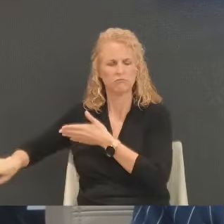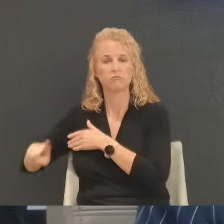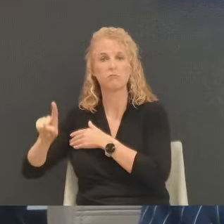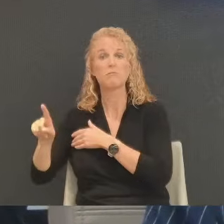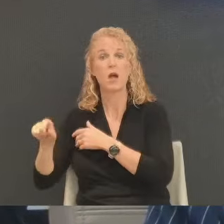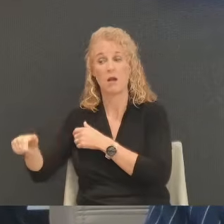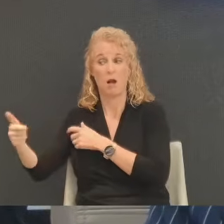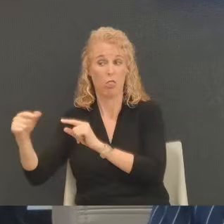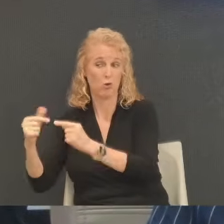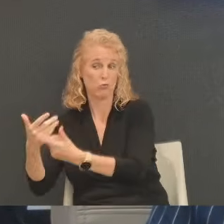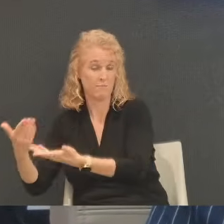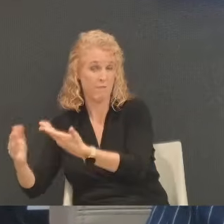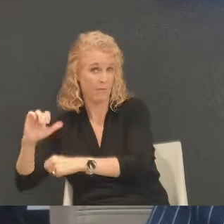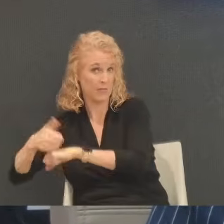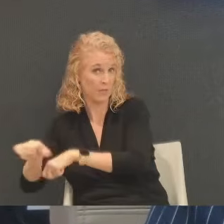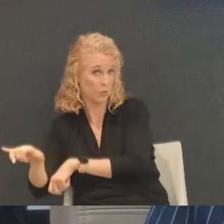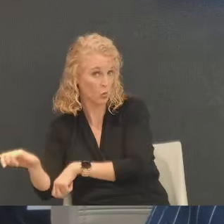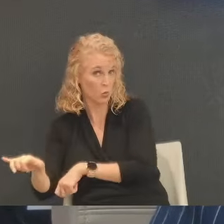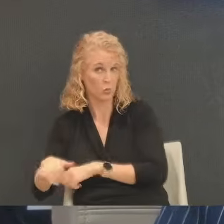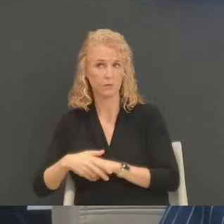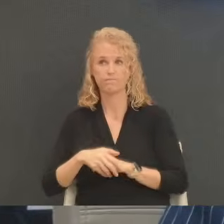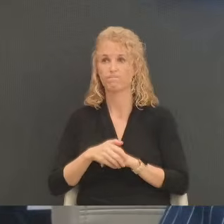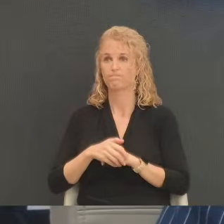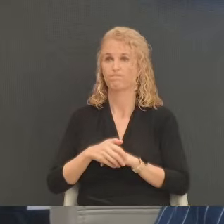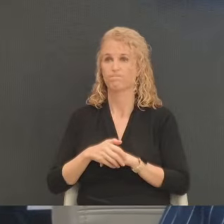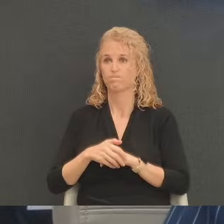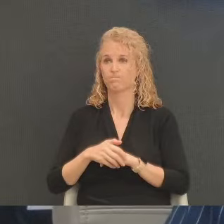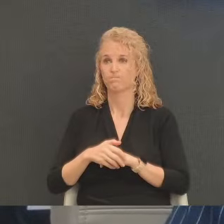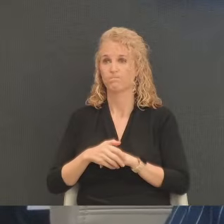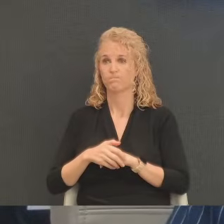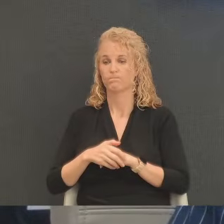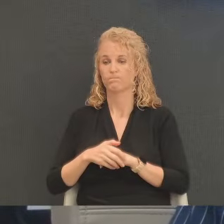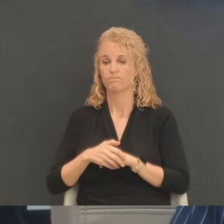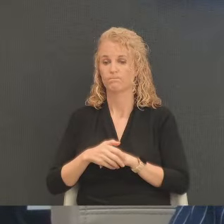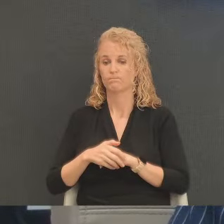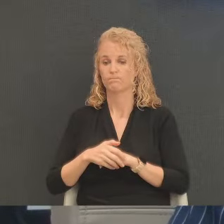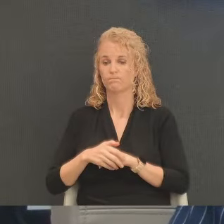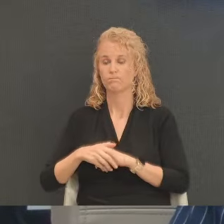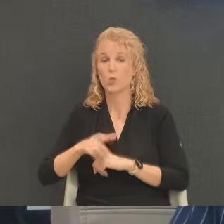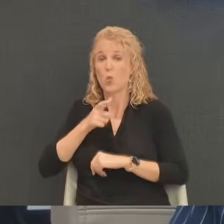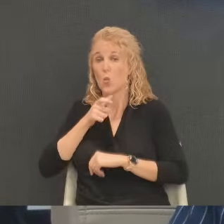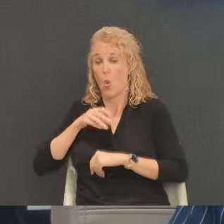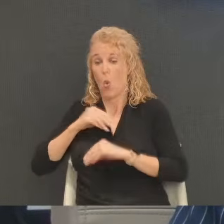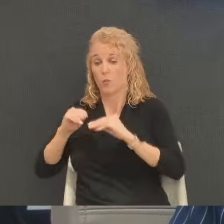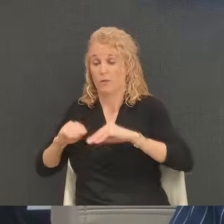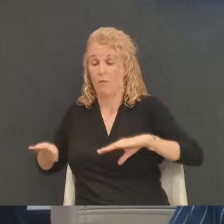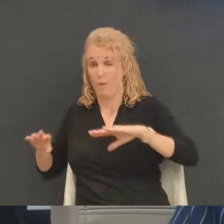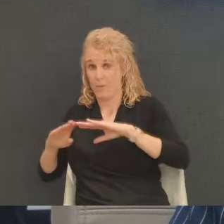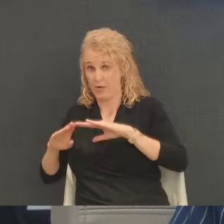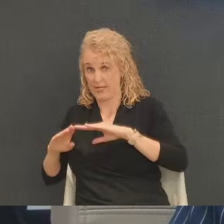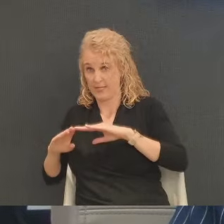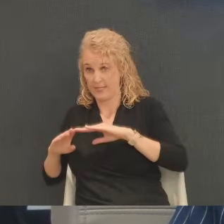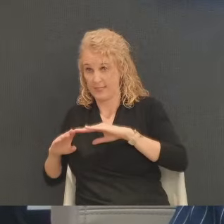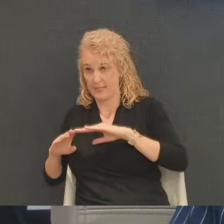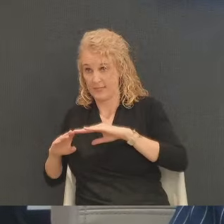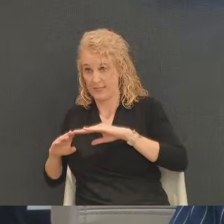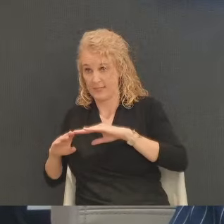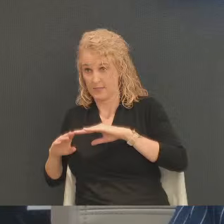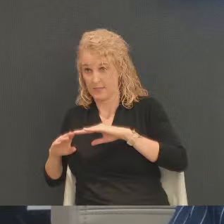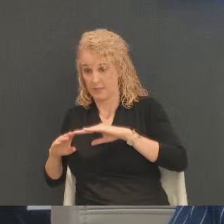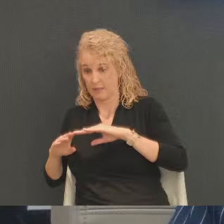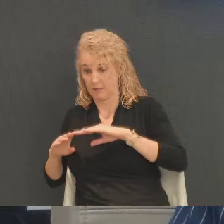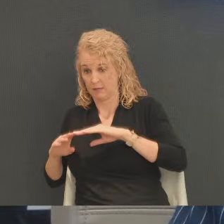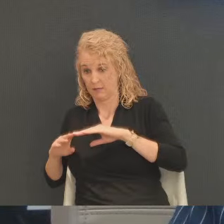formed that can get the money? the property, who owns the property over there? property ownership